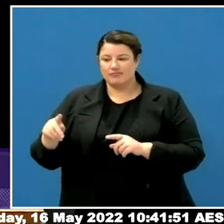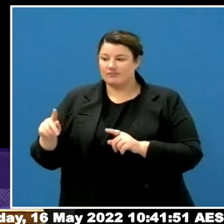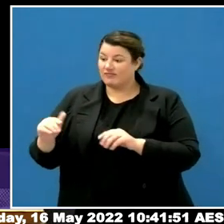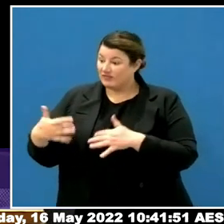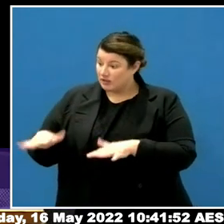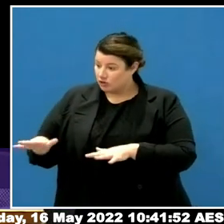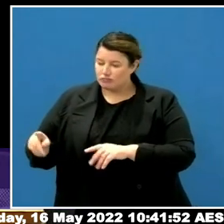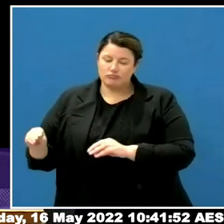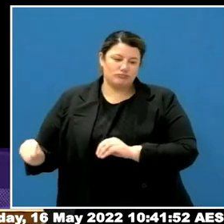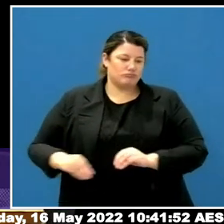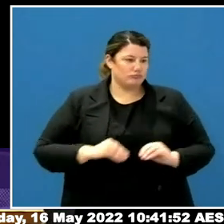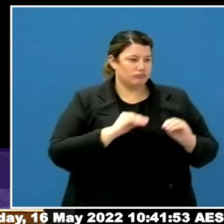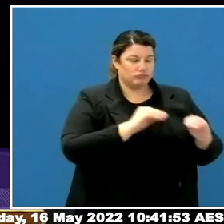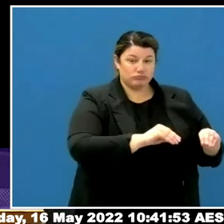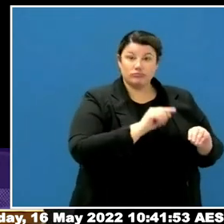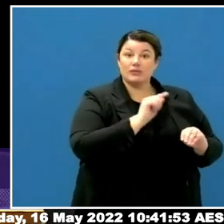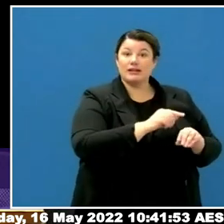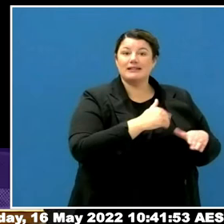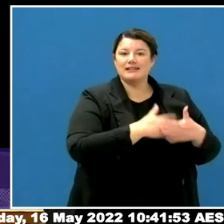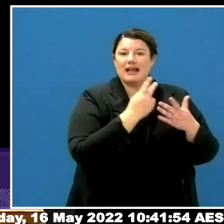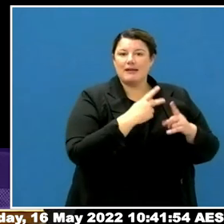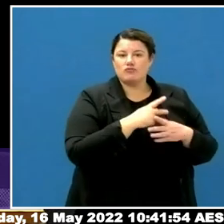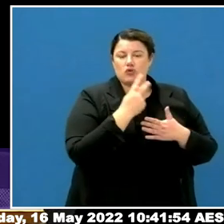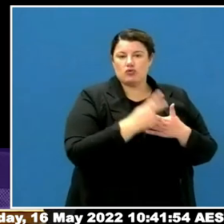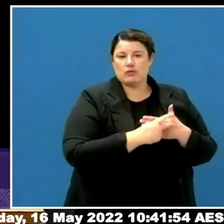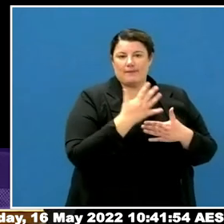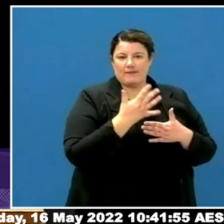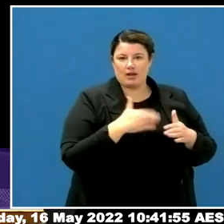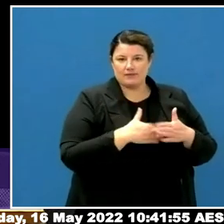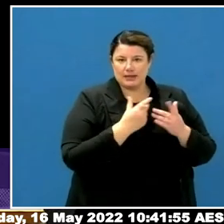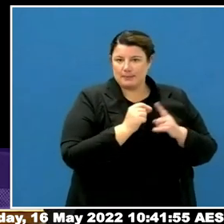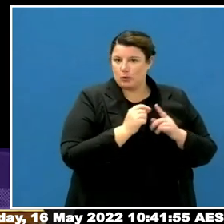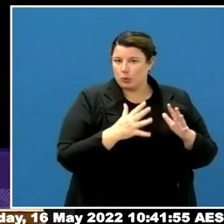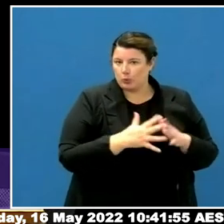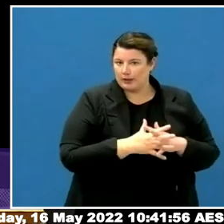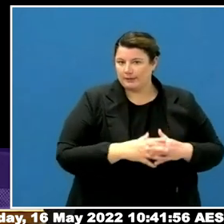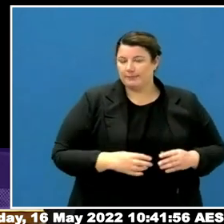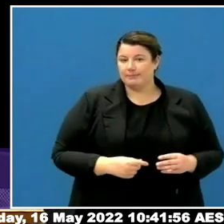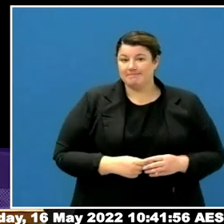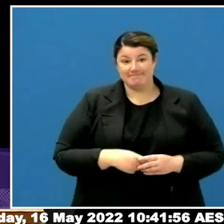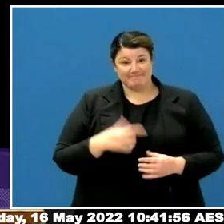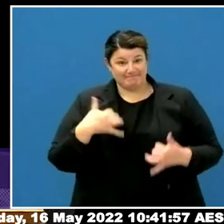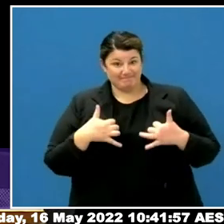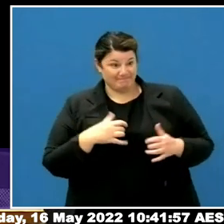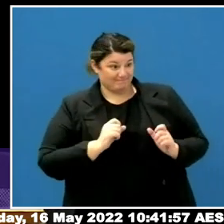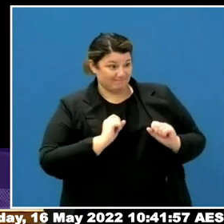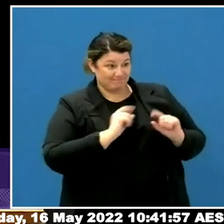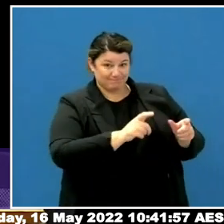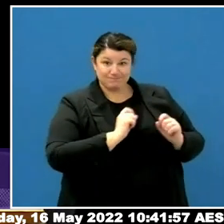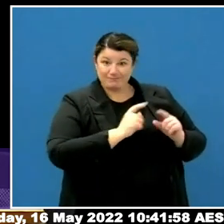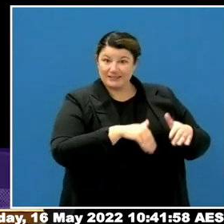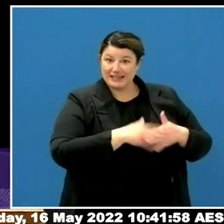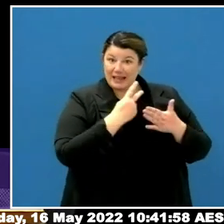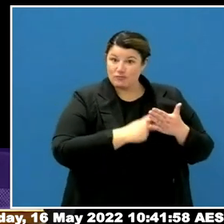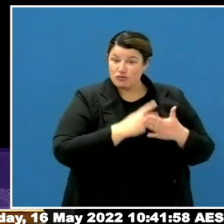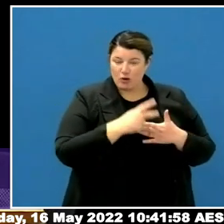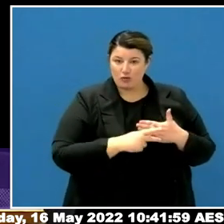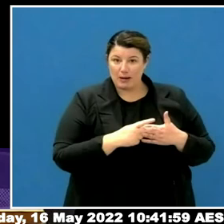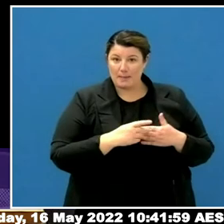program five days per week. He was excited to attend the day program and initially looked forward to the Afford